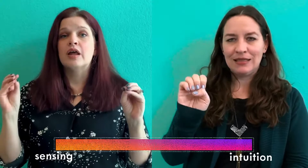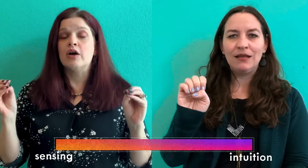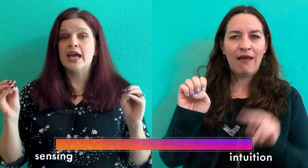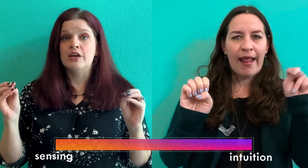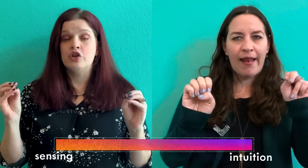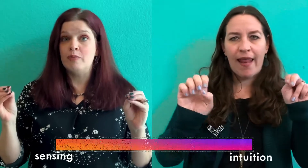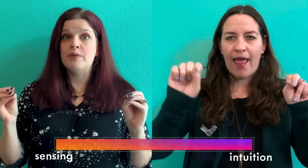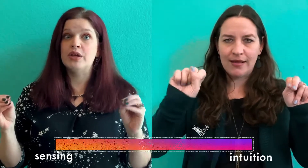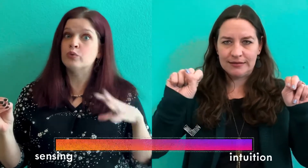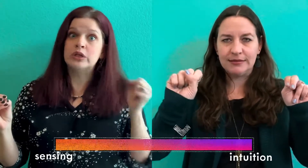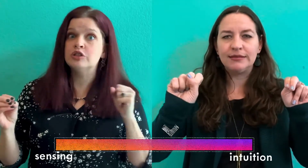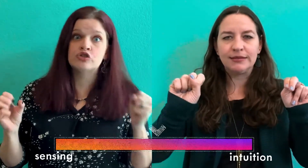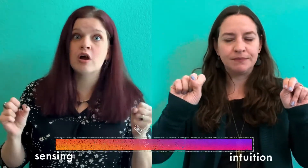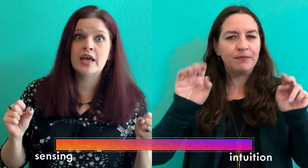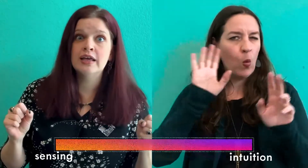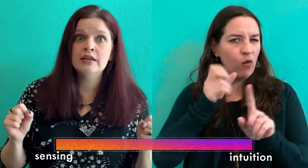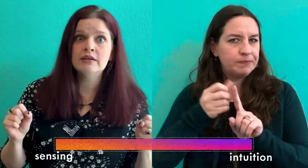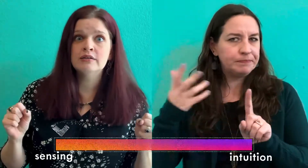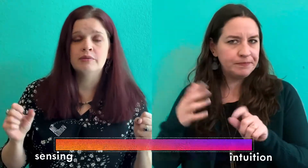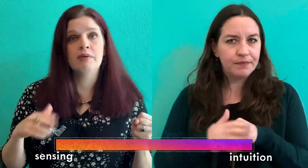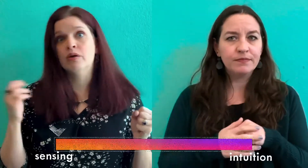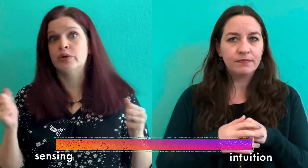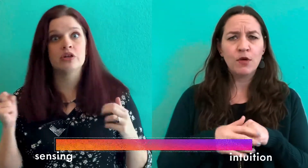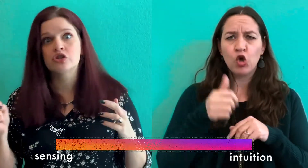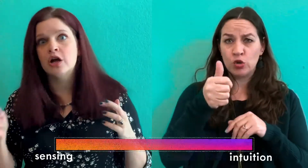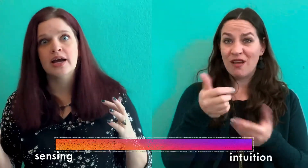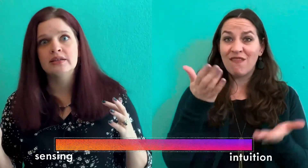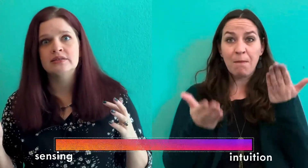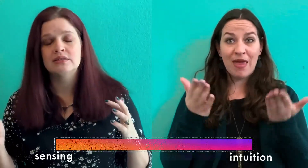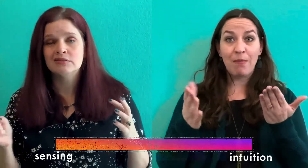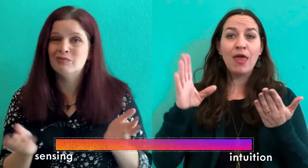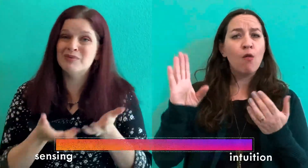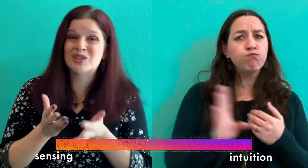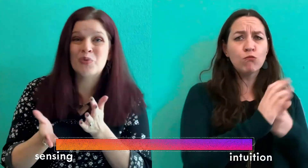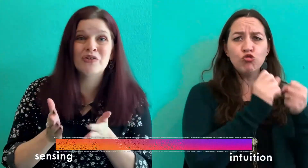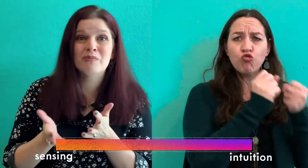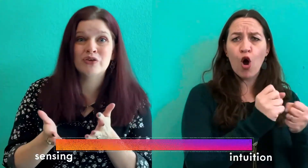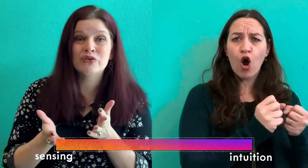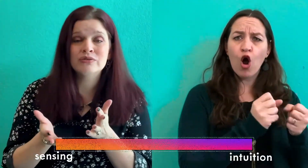Now, again, you may be a really strong N, maybe a really strong S. You may be somewhere in the middle.